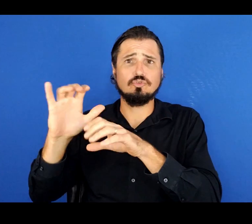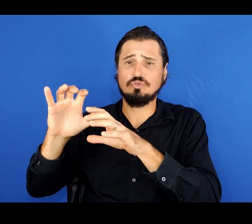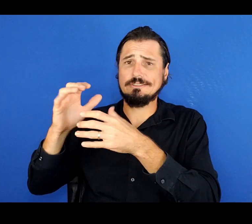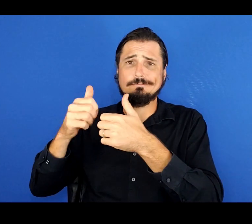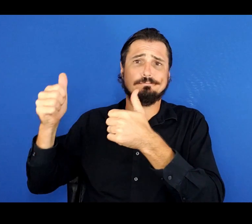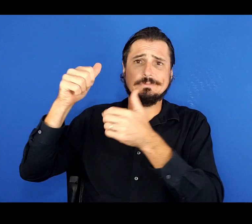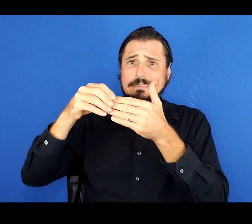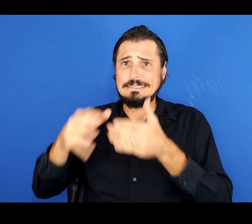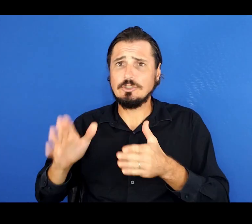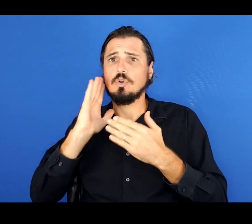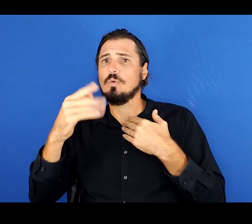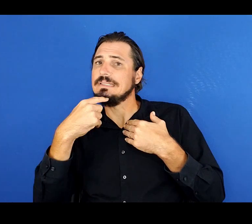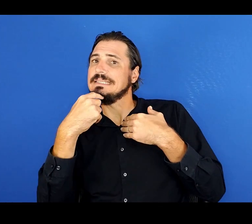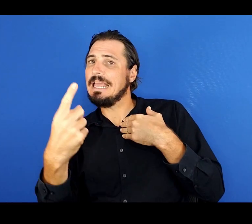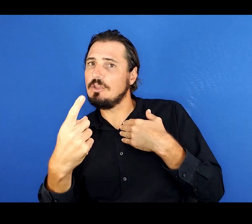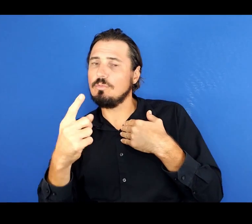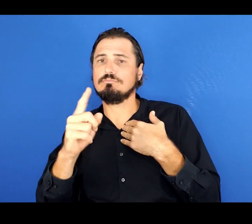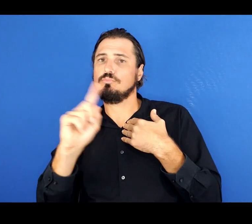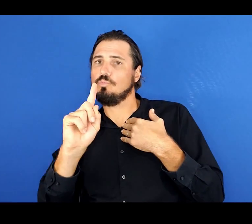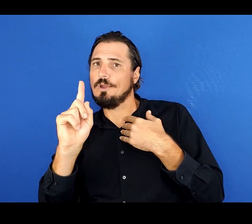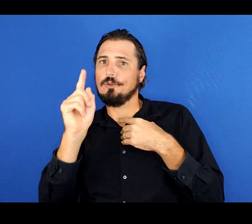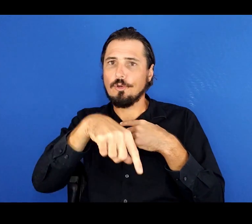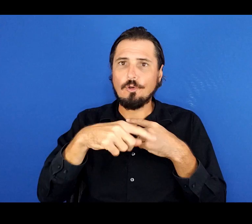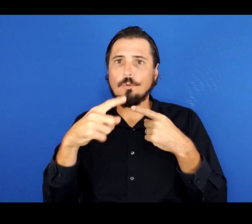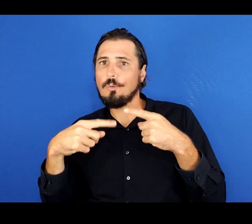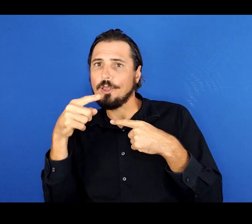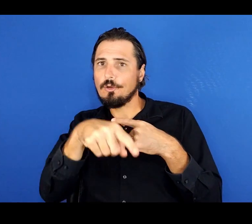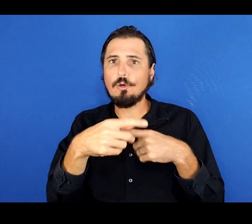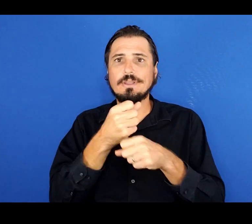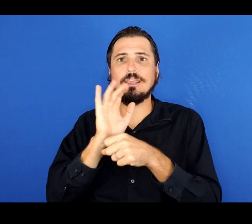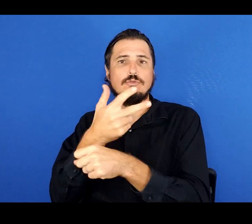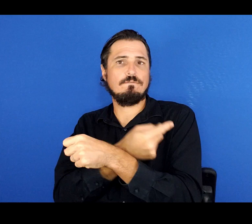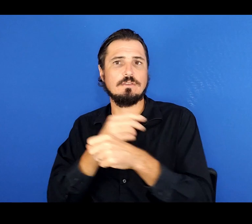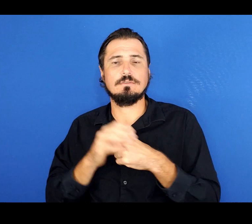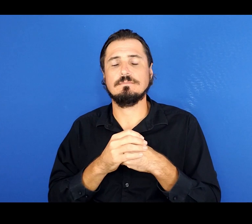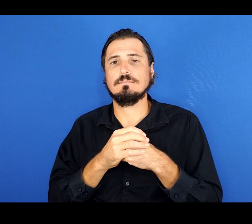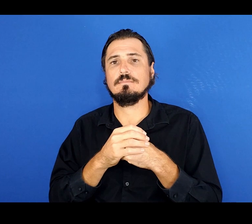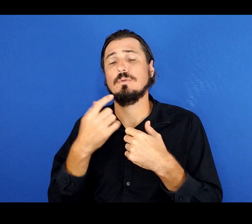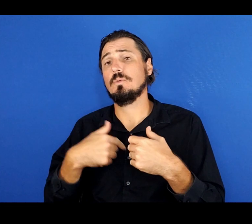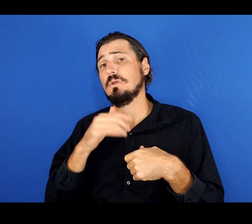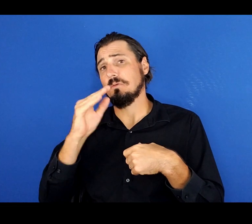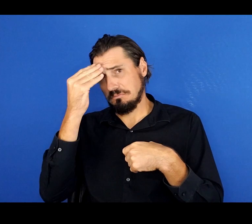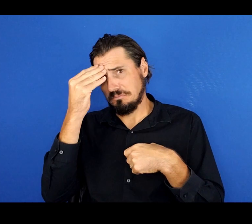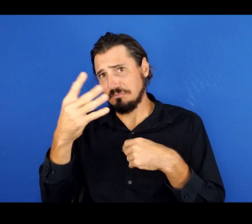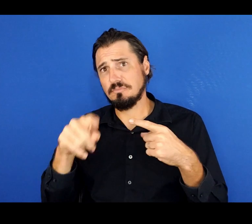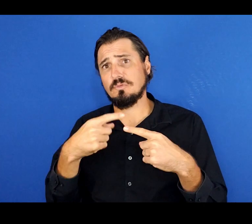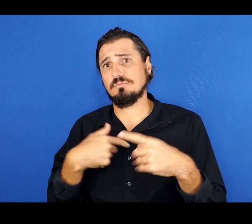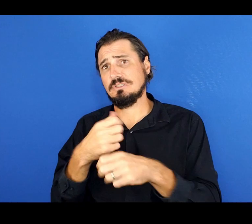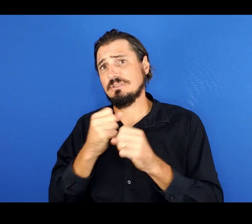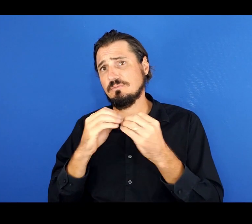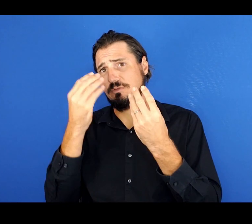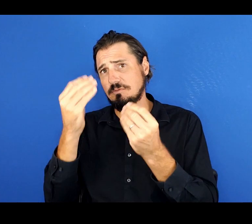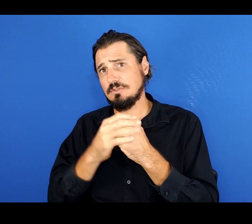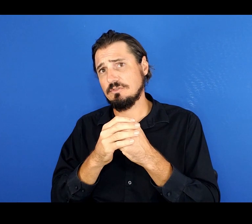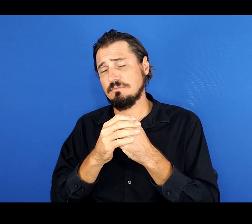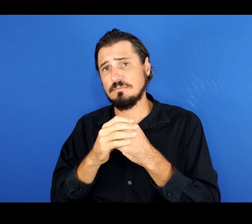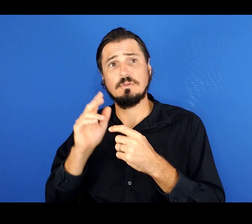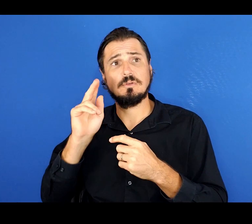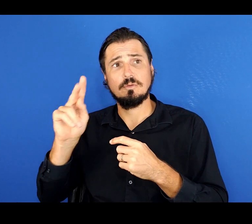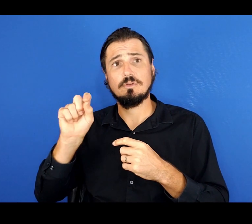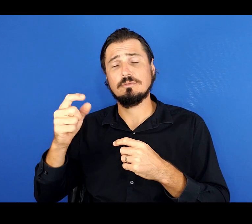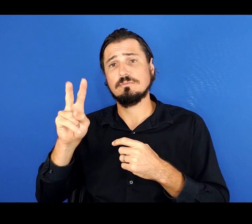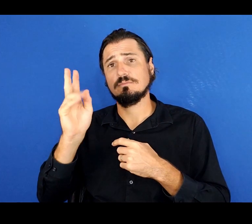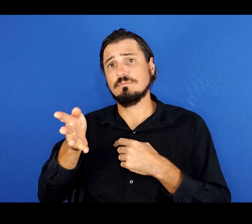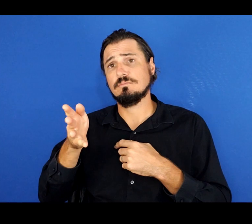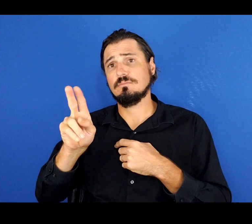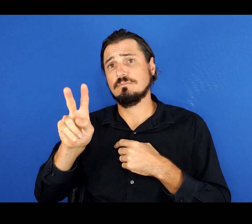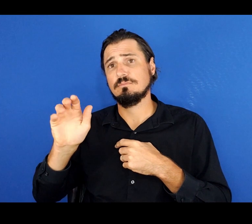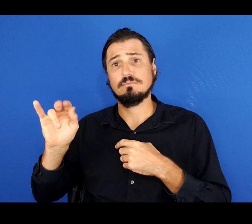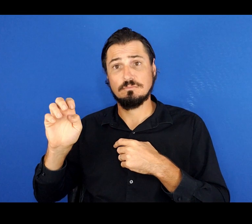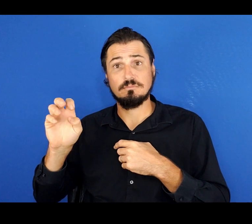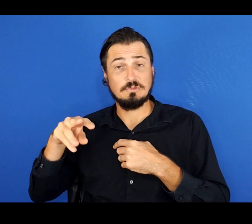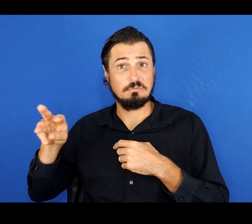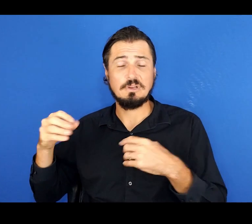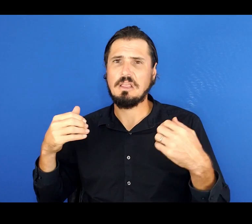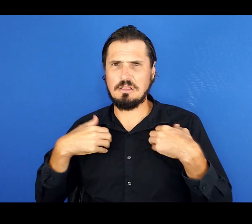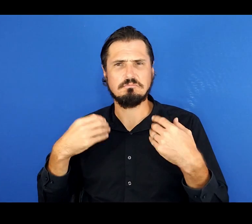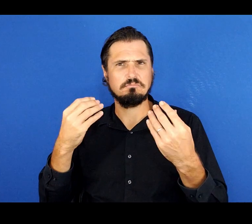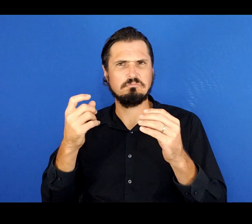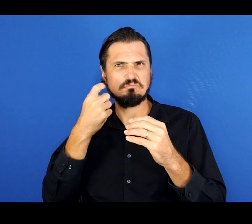about when and where to go for your vaccine. We will continue to keep you updated as more information is available. The Kauai.gov/vaccine website has up to date information about